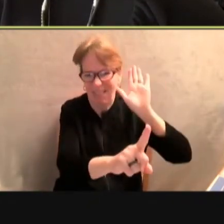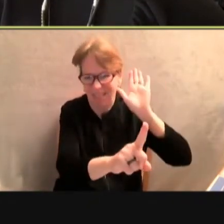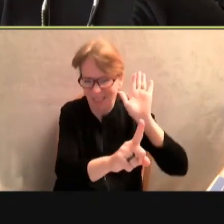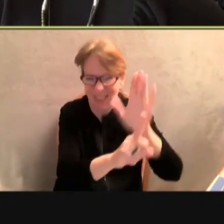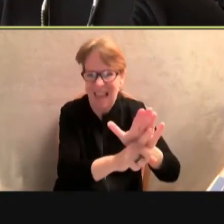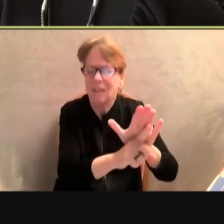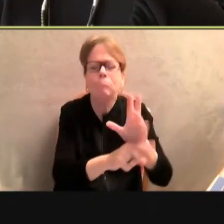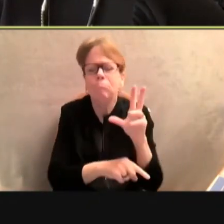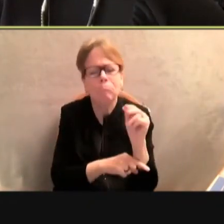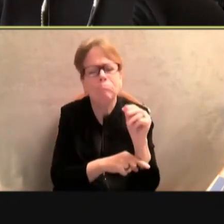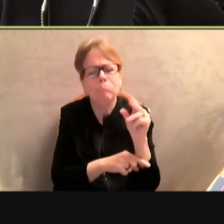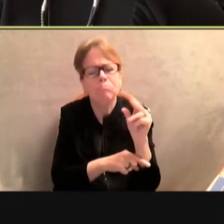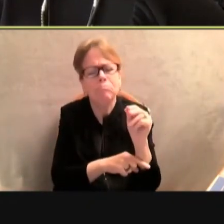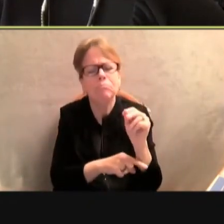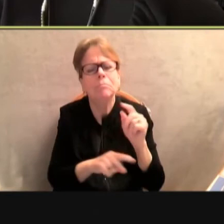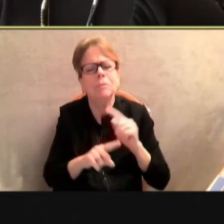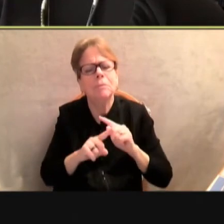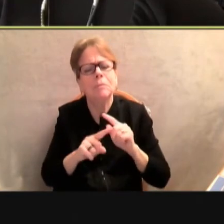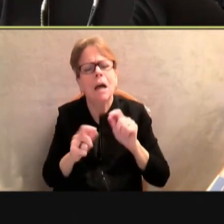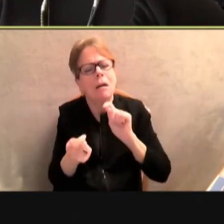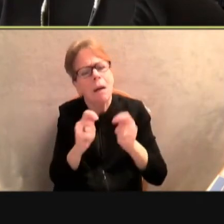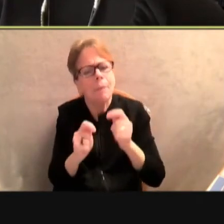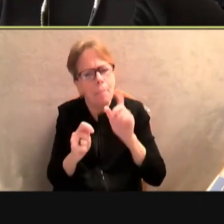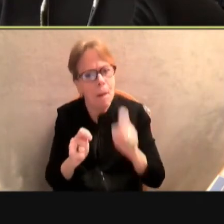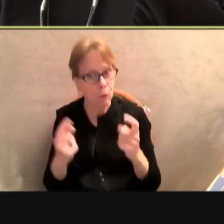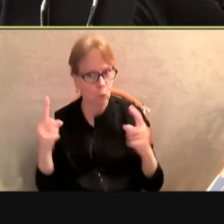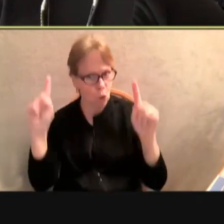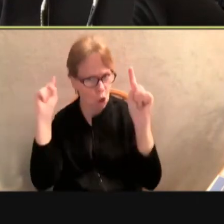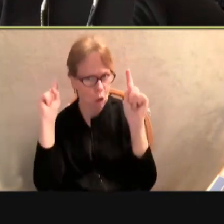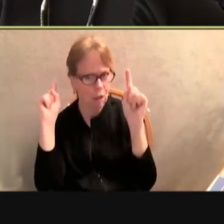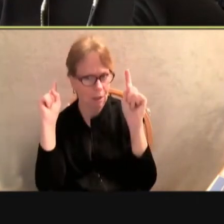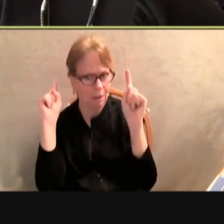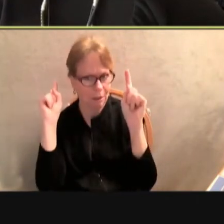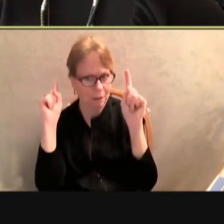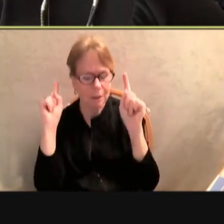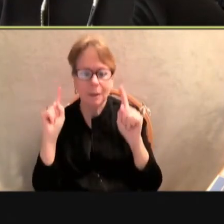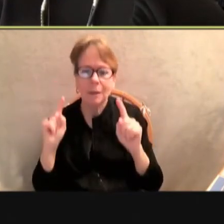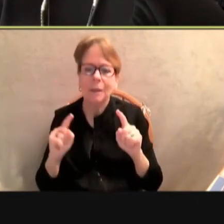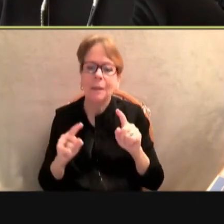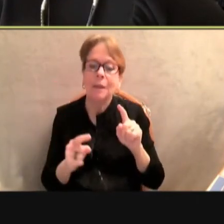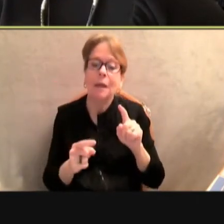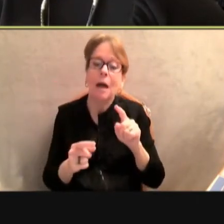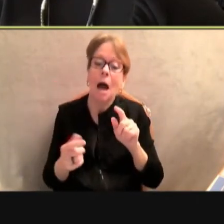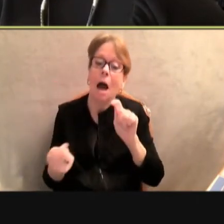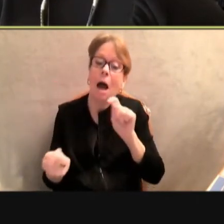Simply offering a modification doesn't mean that you're accommodating someone. An example